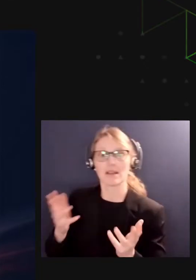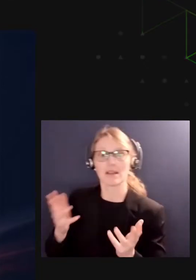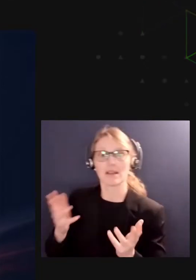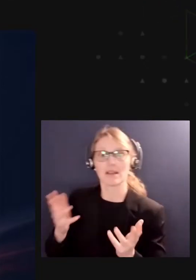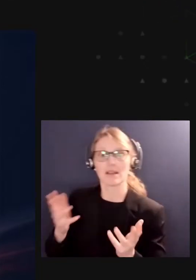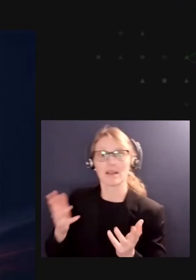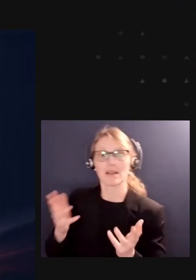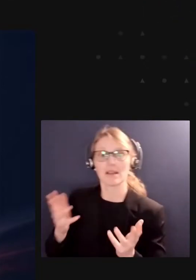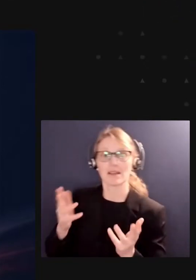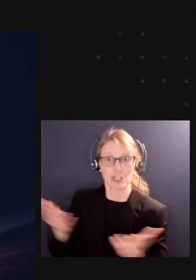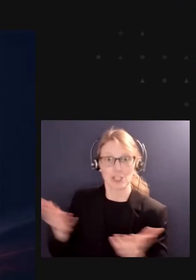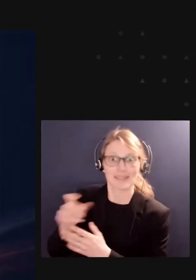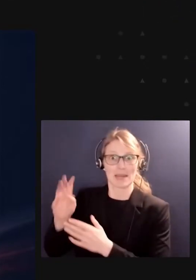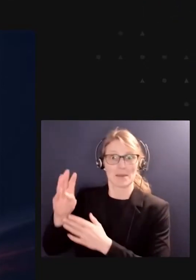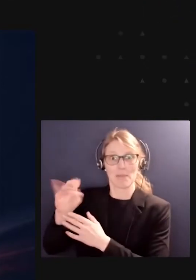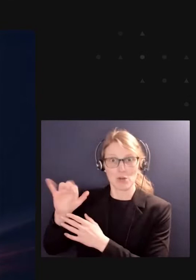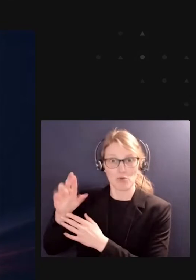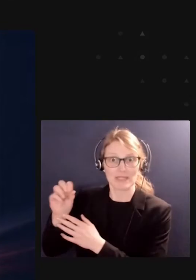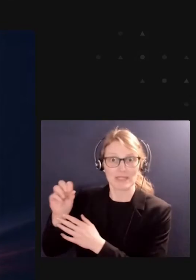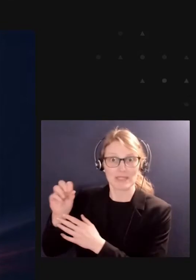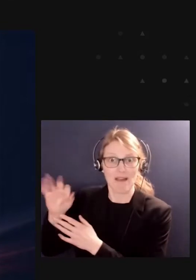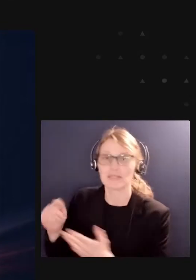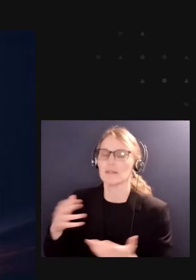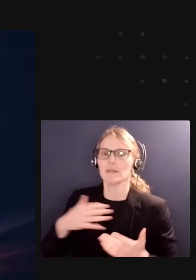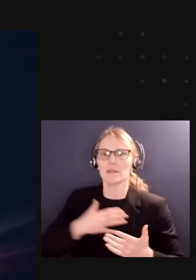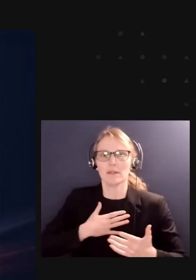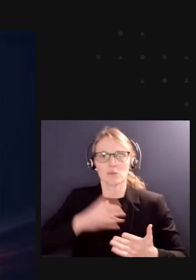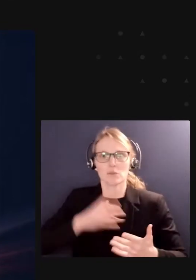The values and the signaling I was seeing in terms of support